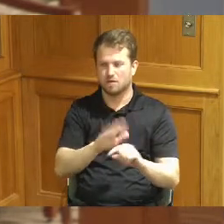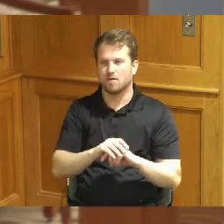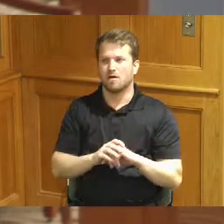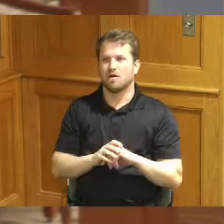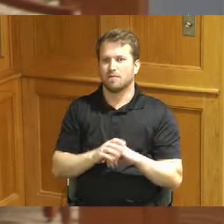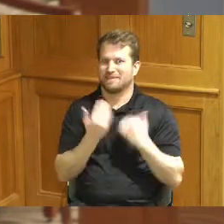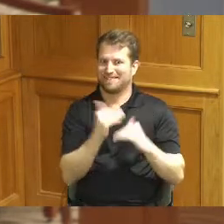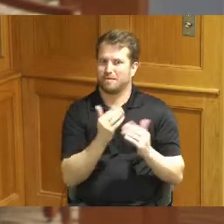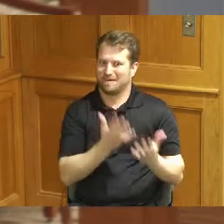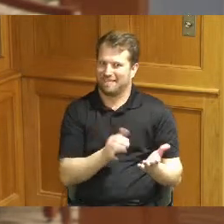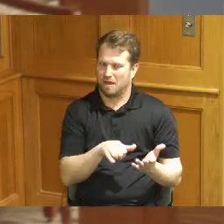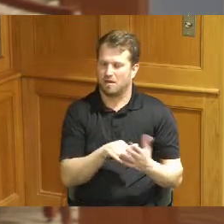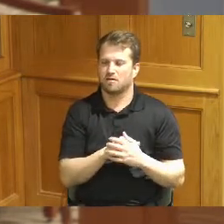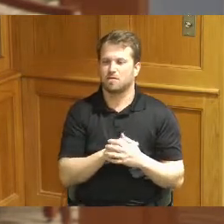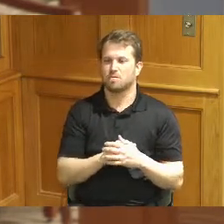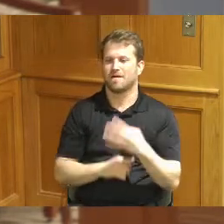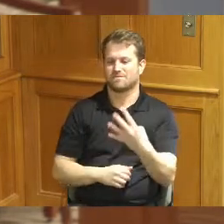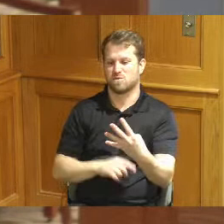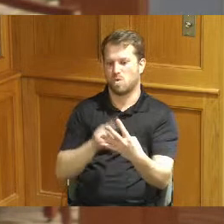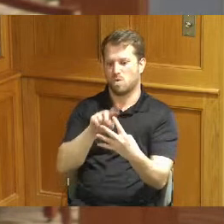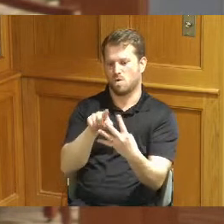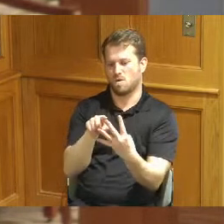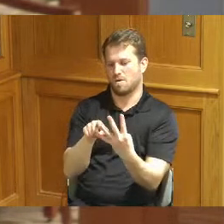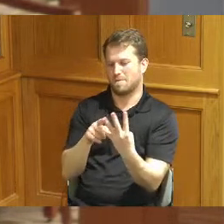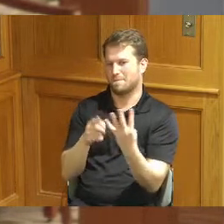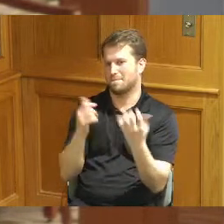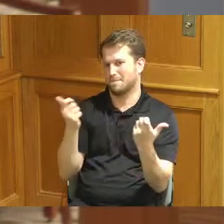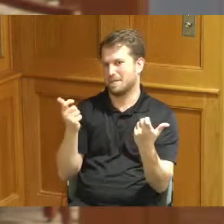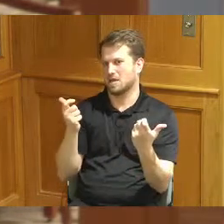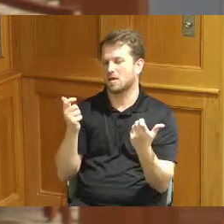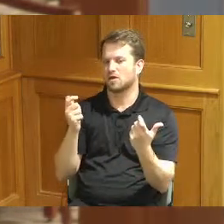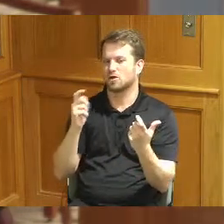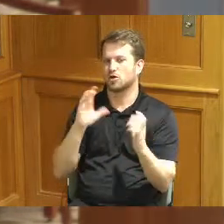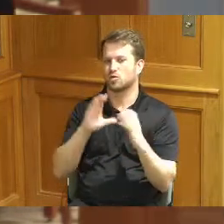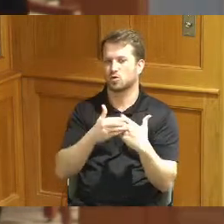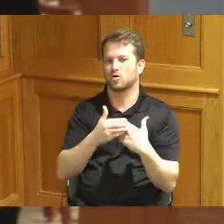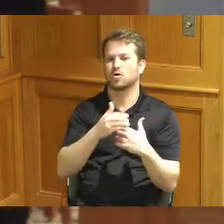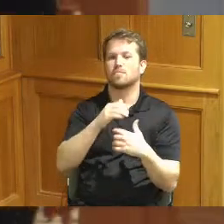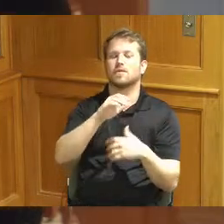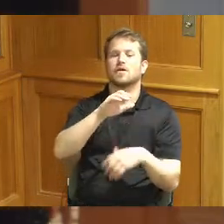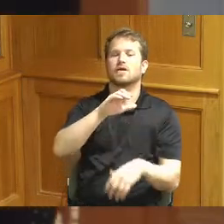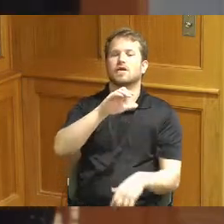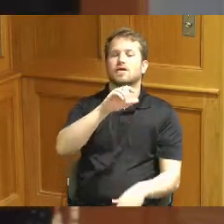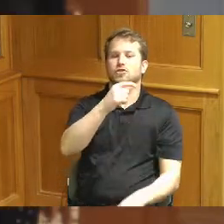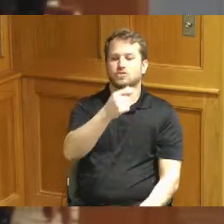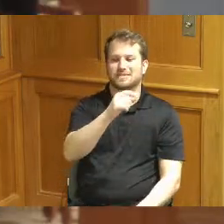those are sort of the four big players the three CDC GCB collaborative targets like substance